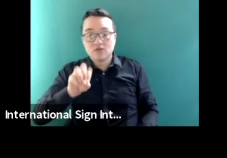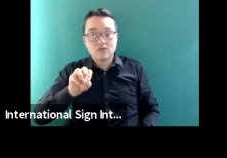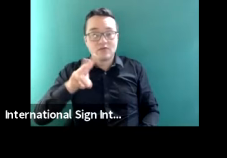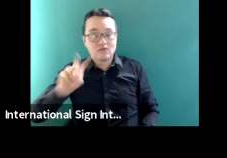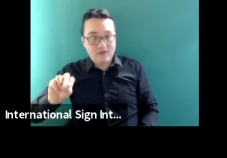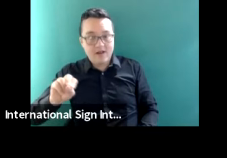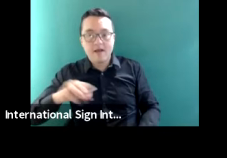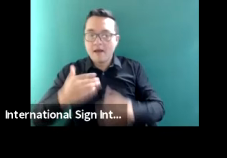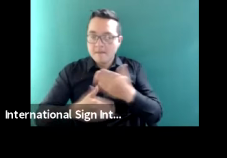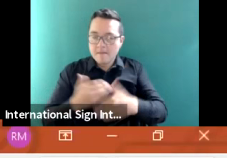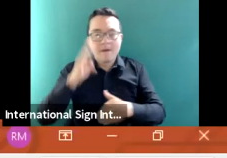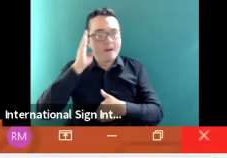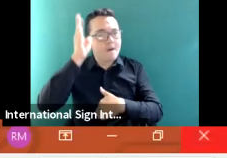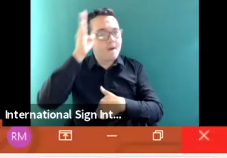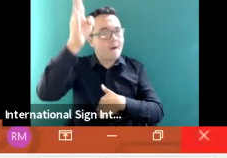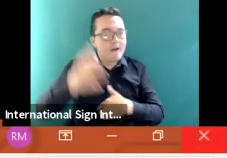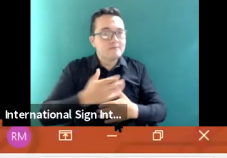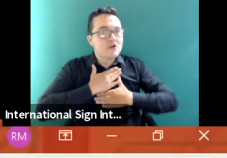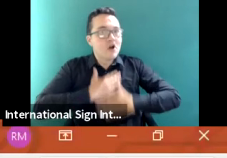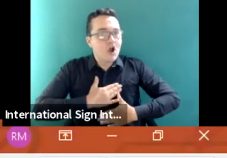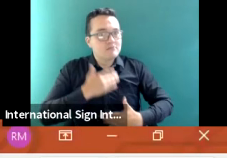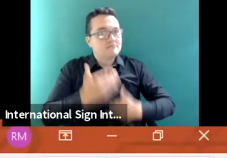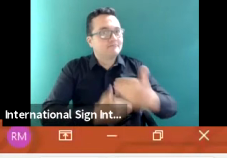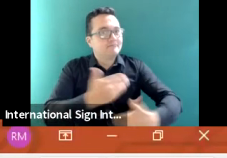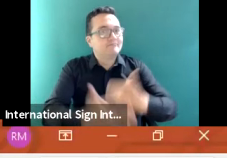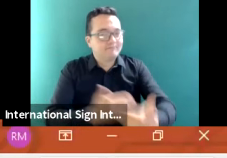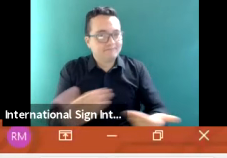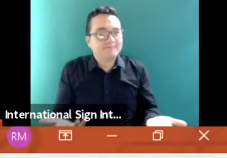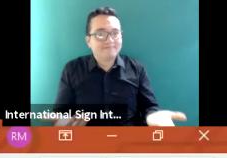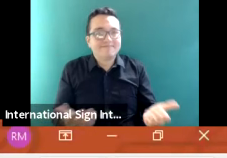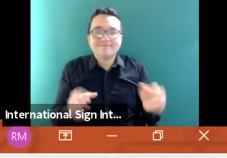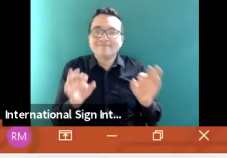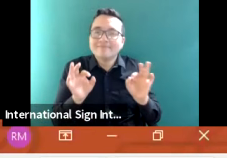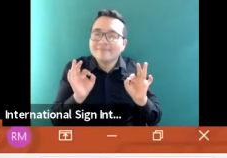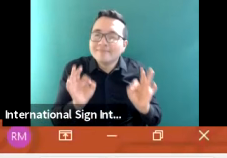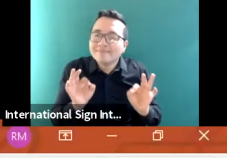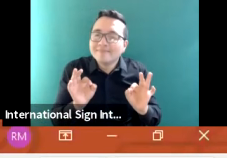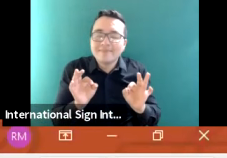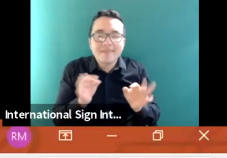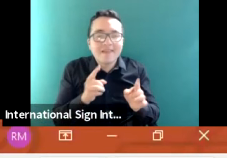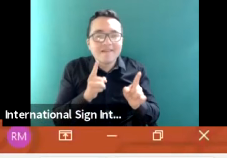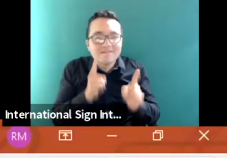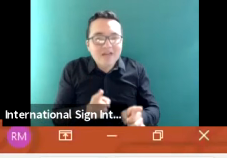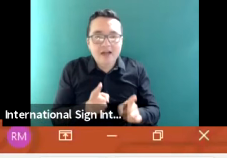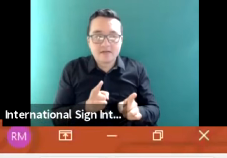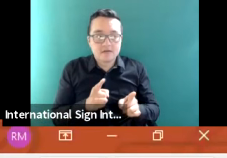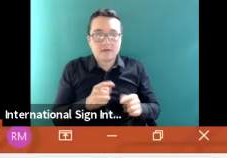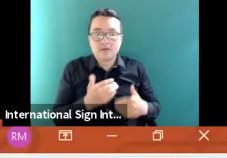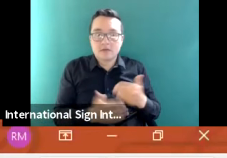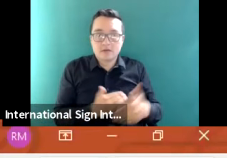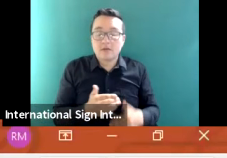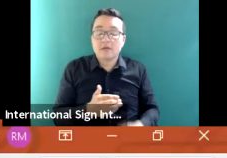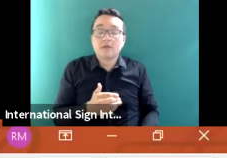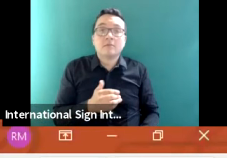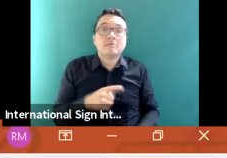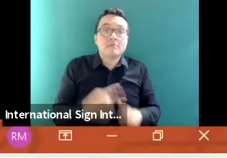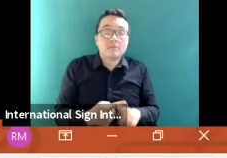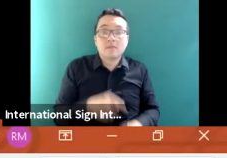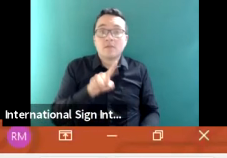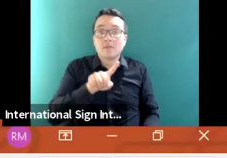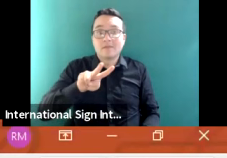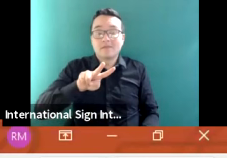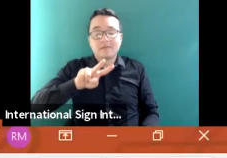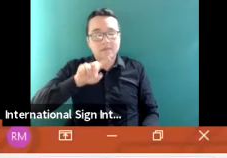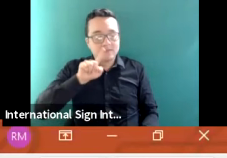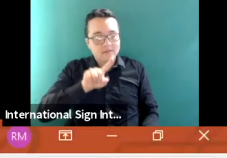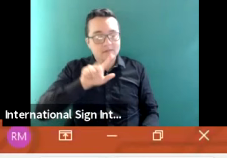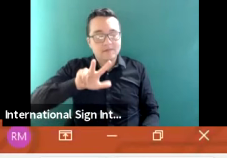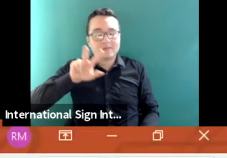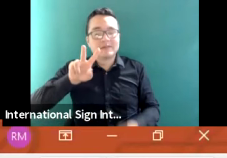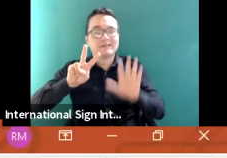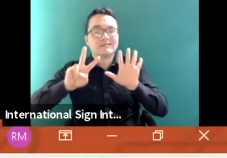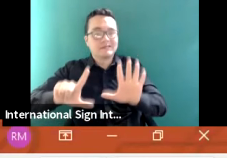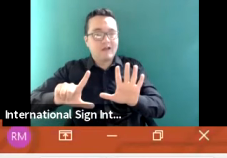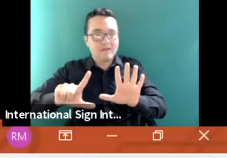We've always had wonderful collaboration with you guys in 2018 and 2020.